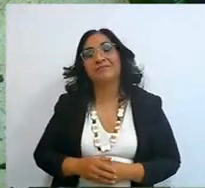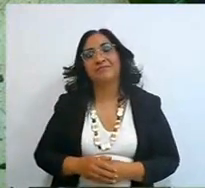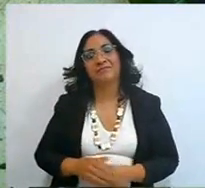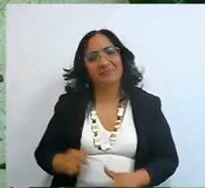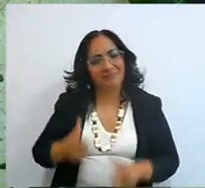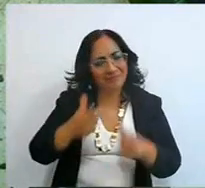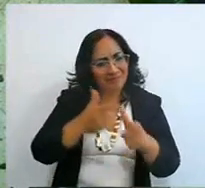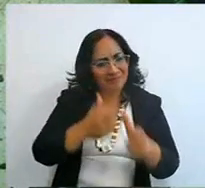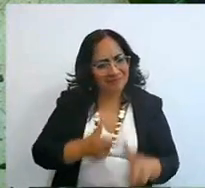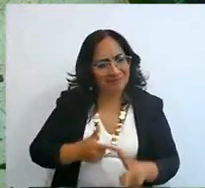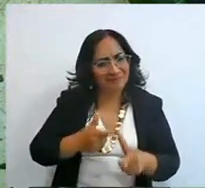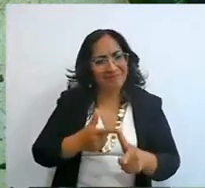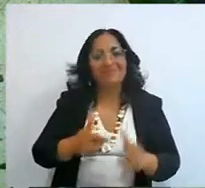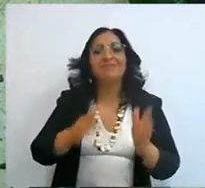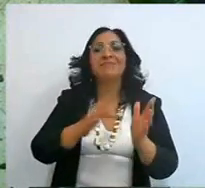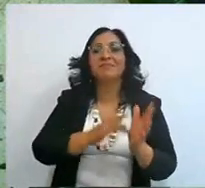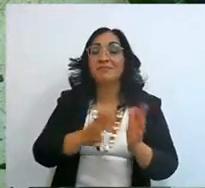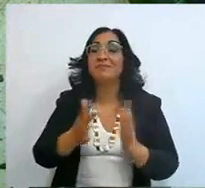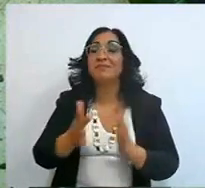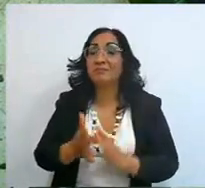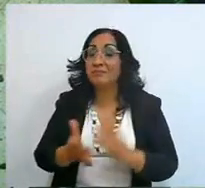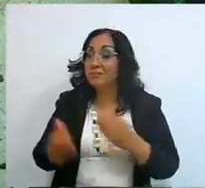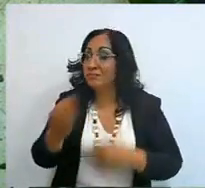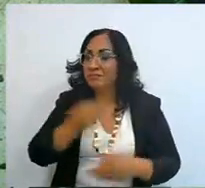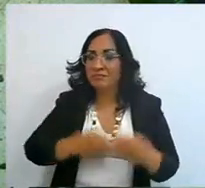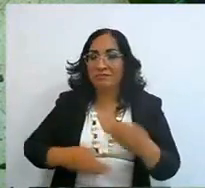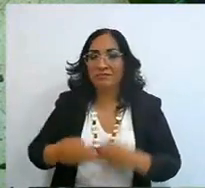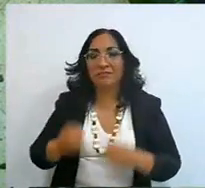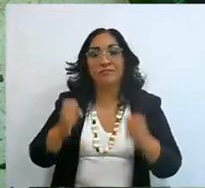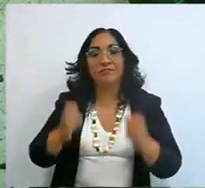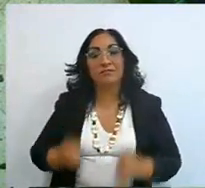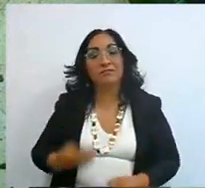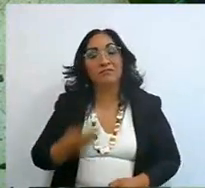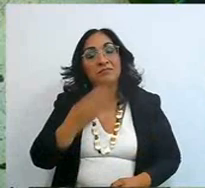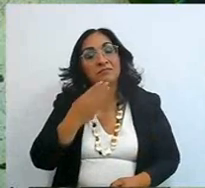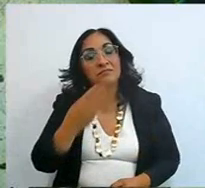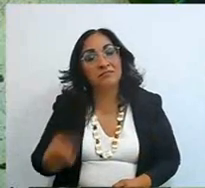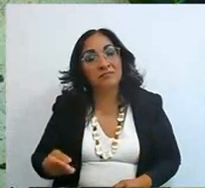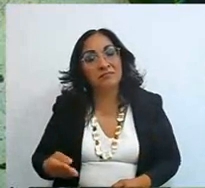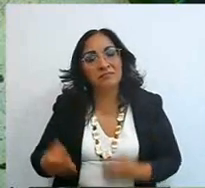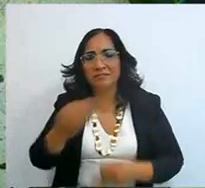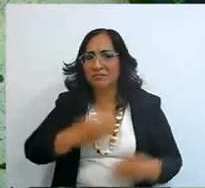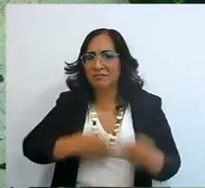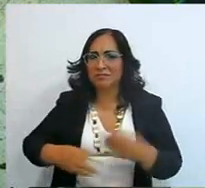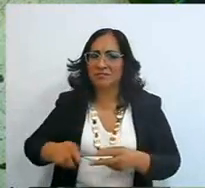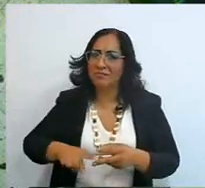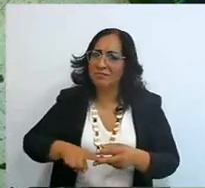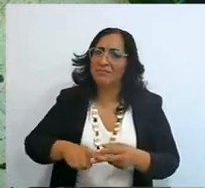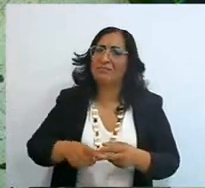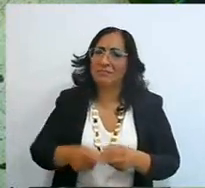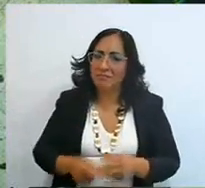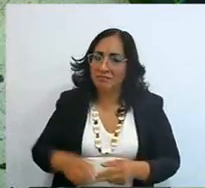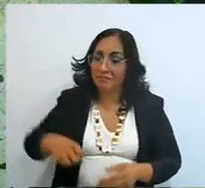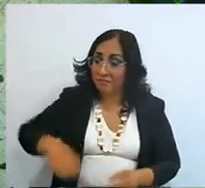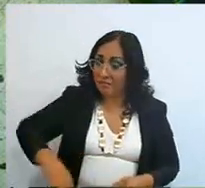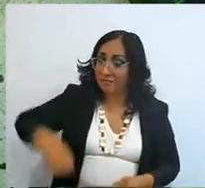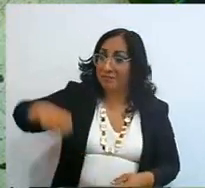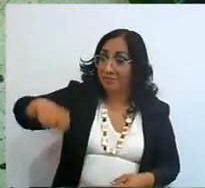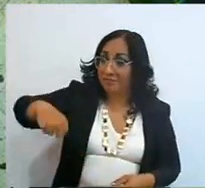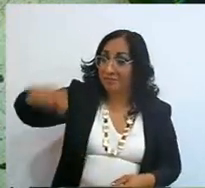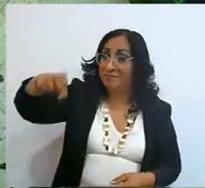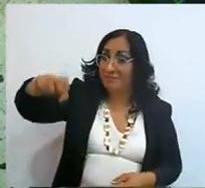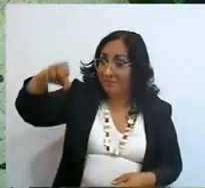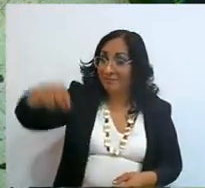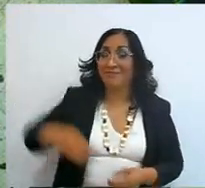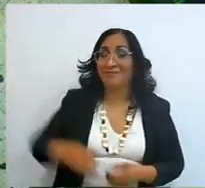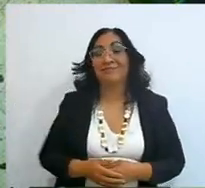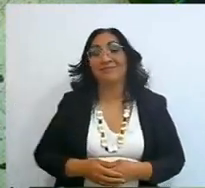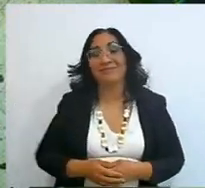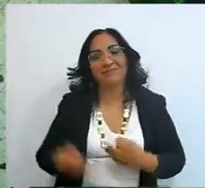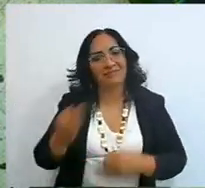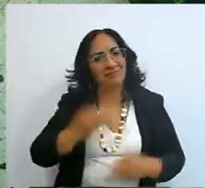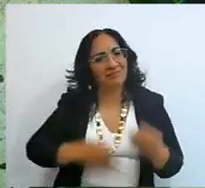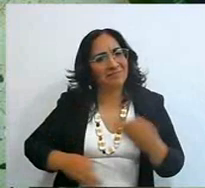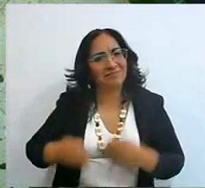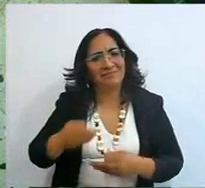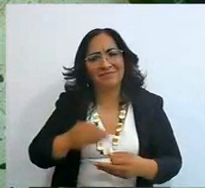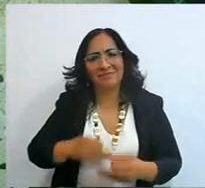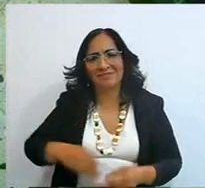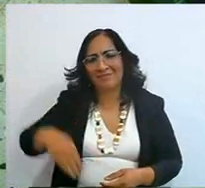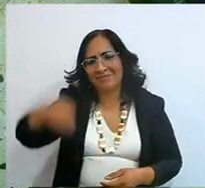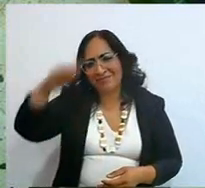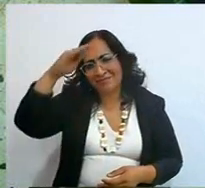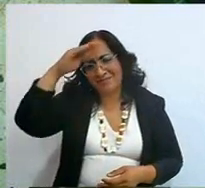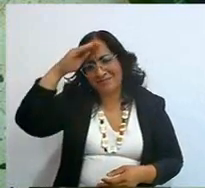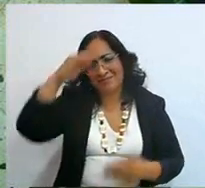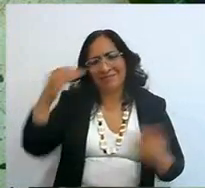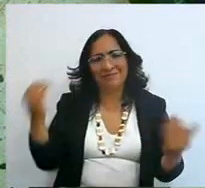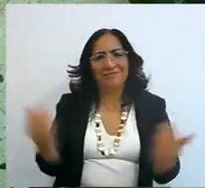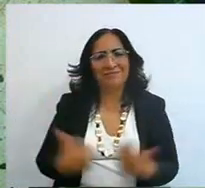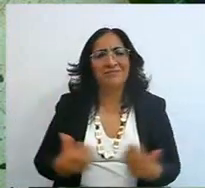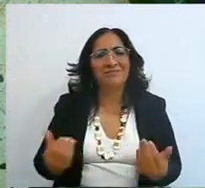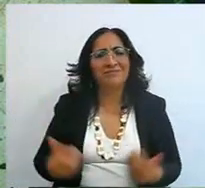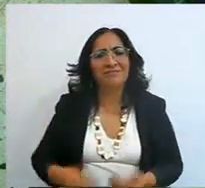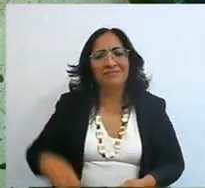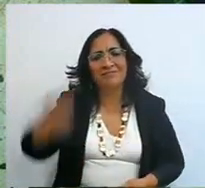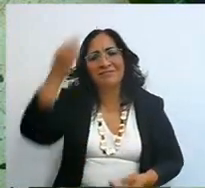follow Jesus Christ and everything will go well for you, everything you undertake will prosper, everything you think about doing, the Lord says,